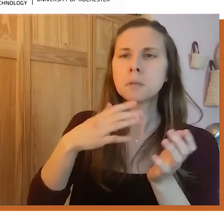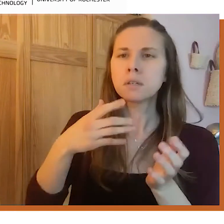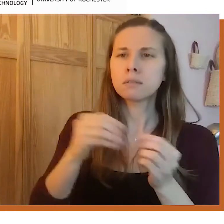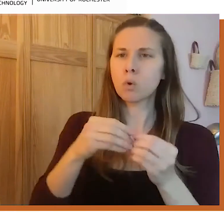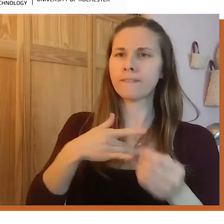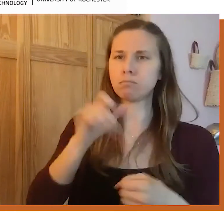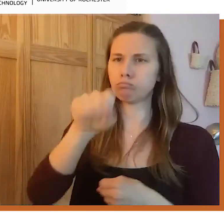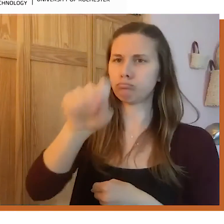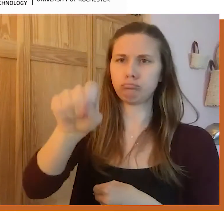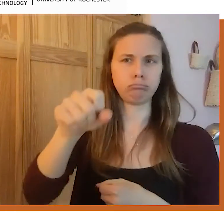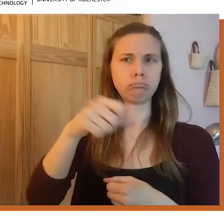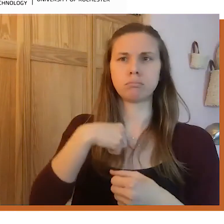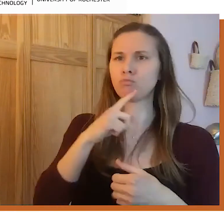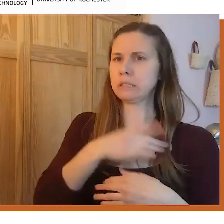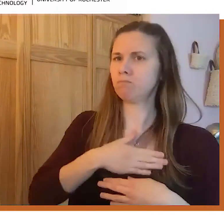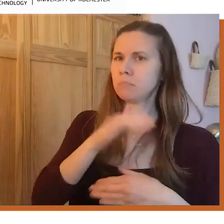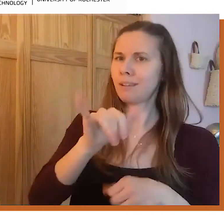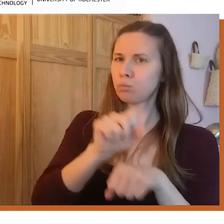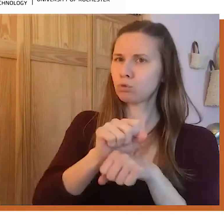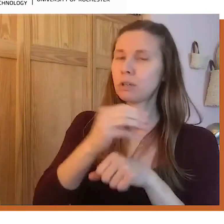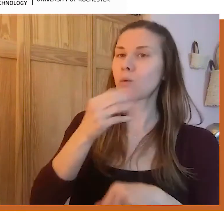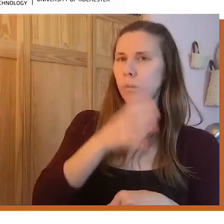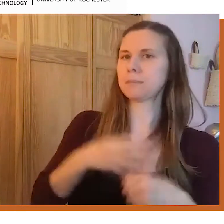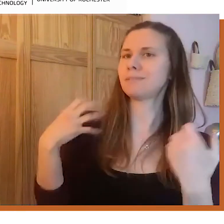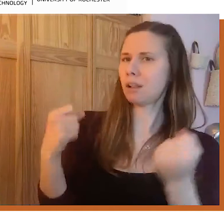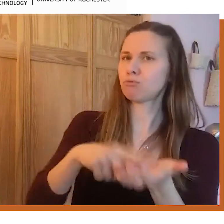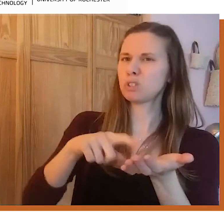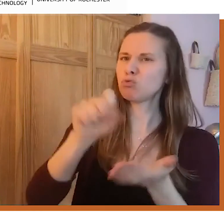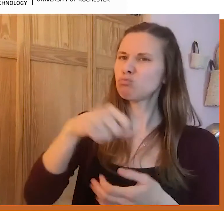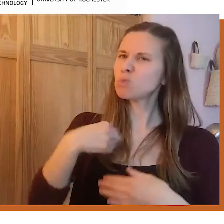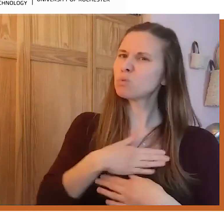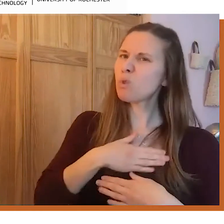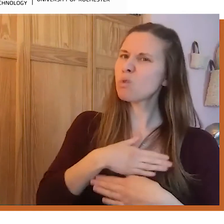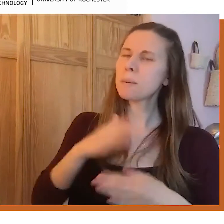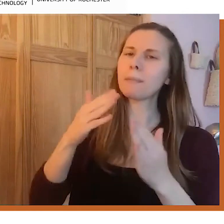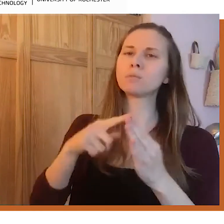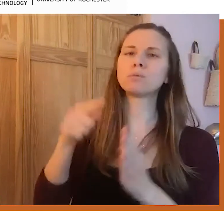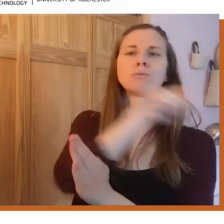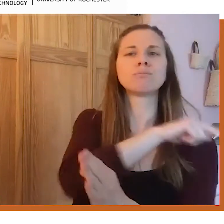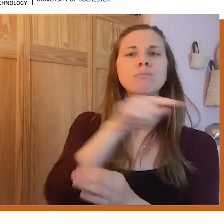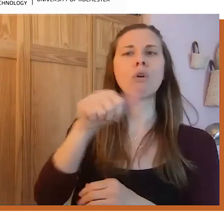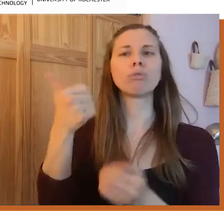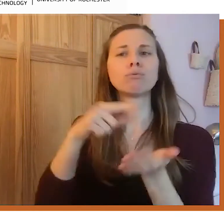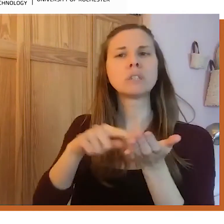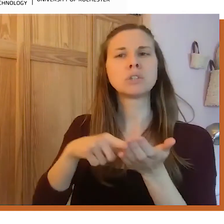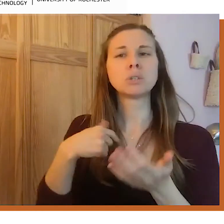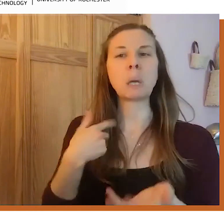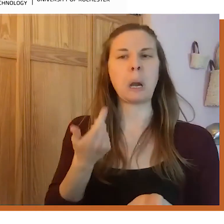and from that experience, I decided that I definitely wanted to pursue women's health research. Other research that I had done in the past